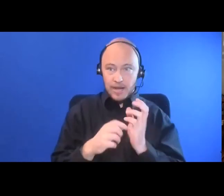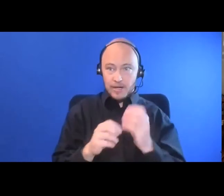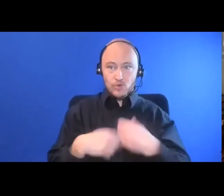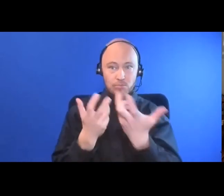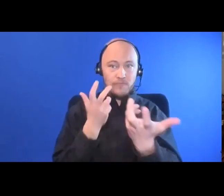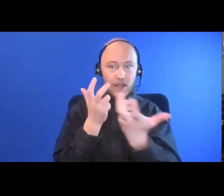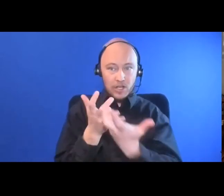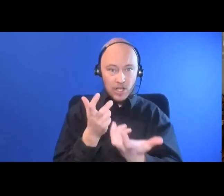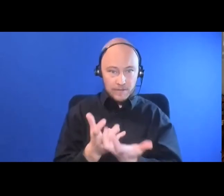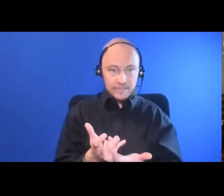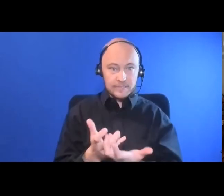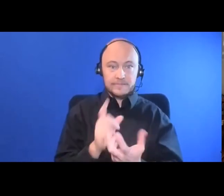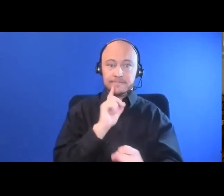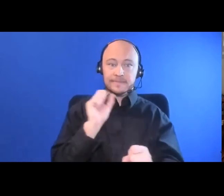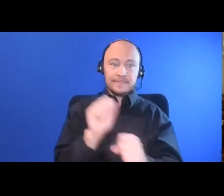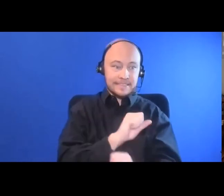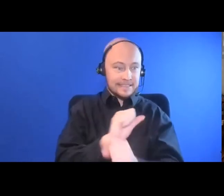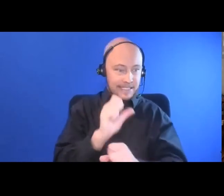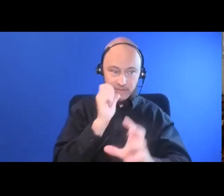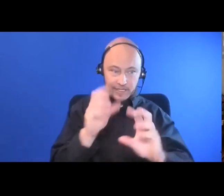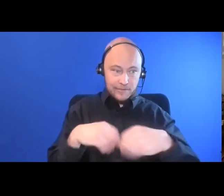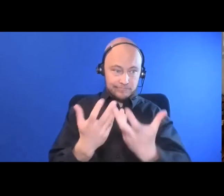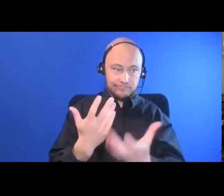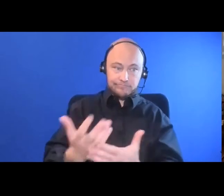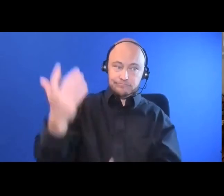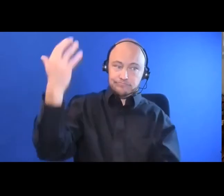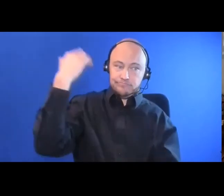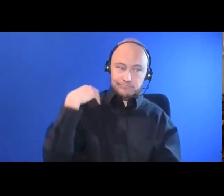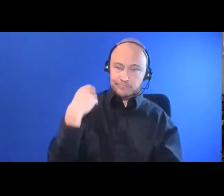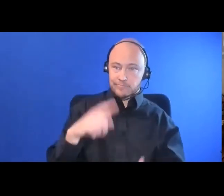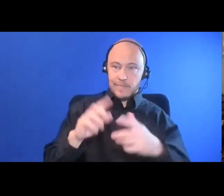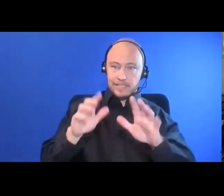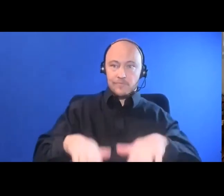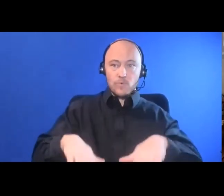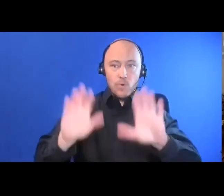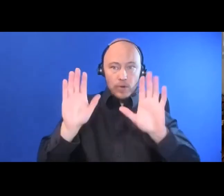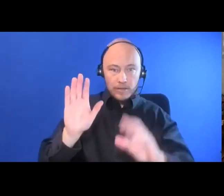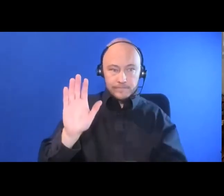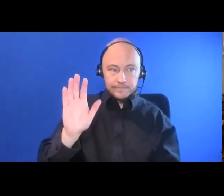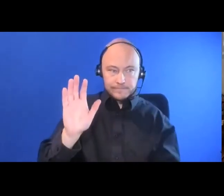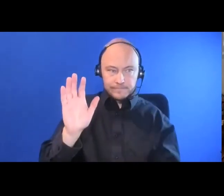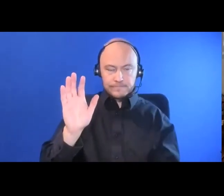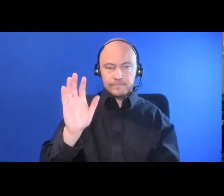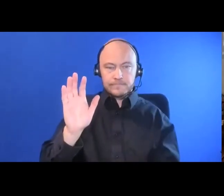they definitely weren't giving them when I was growing up, and on top of that, it was that school